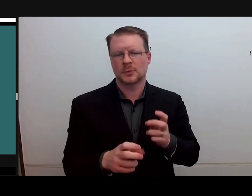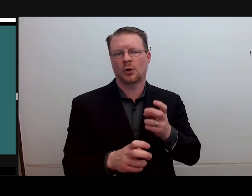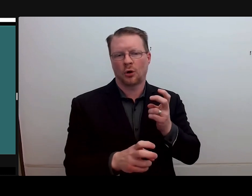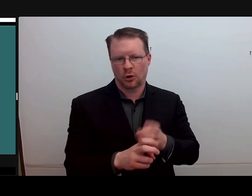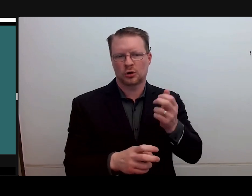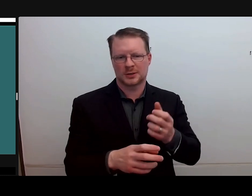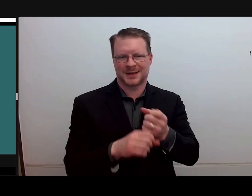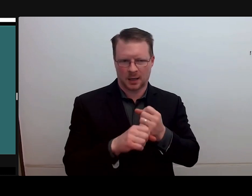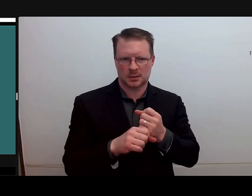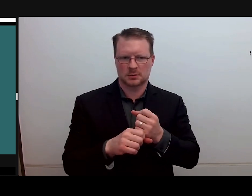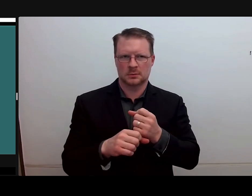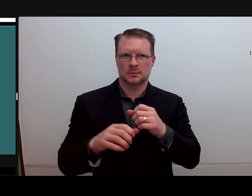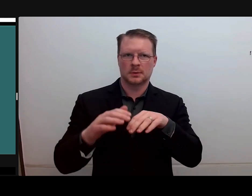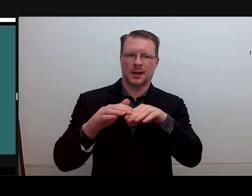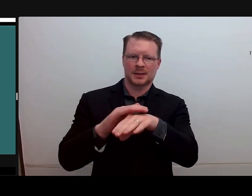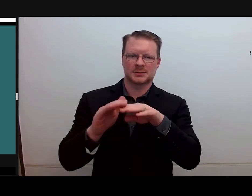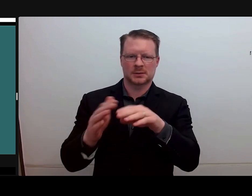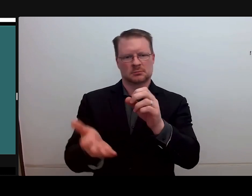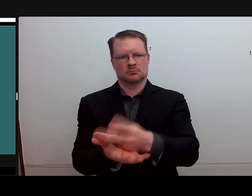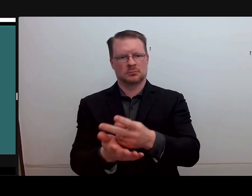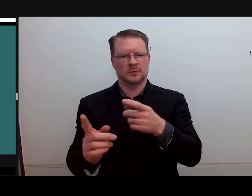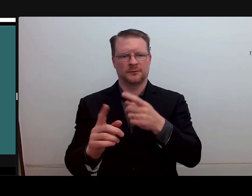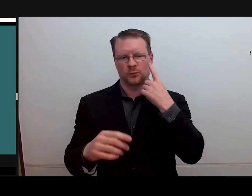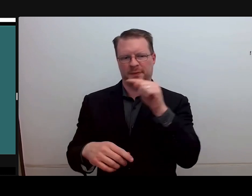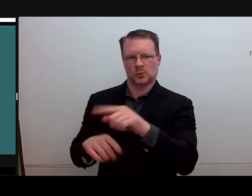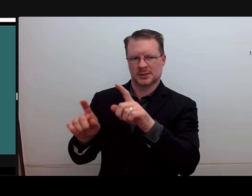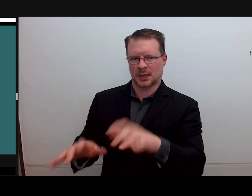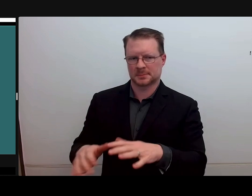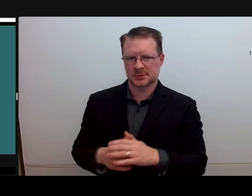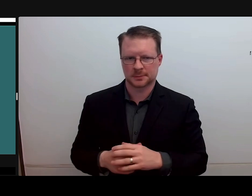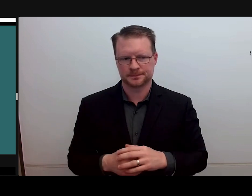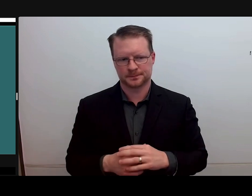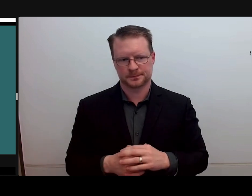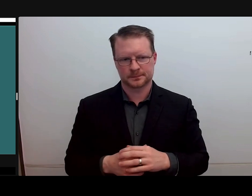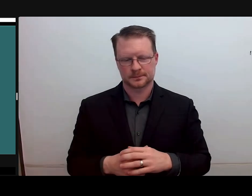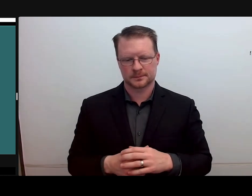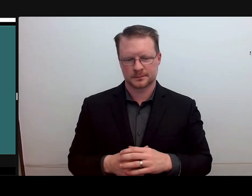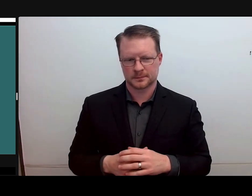but have no history of accommodations have a more difficult time receiving accommodations